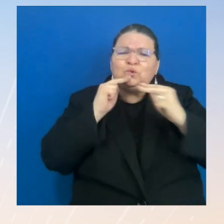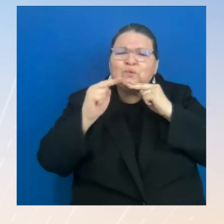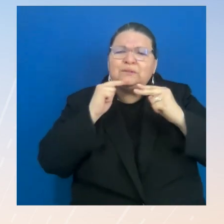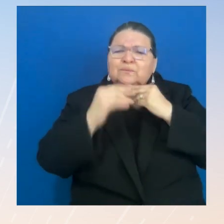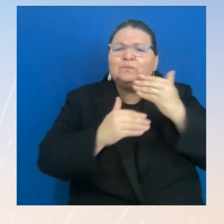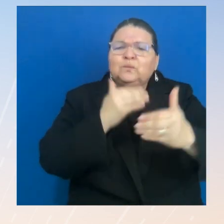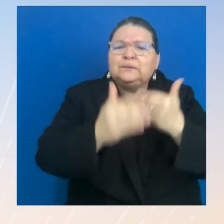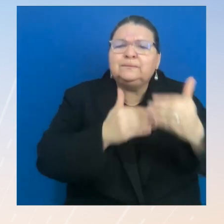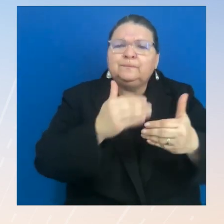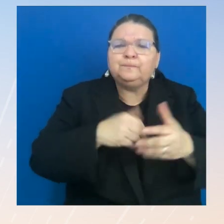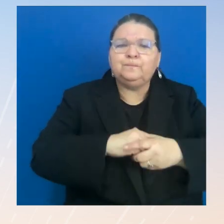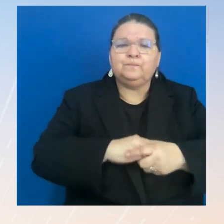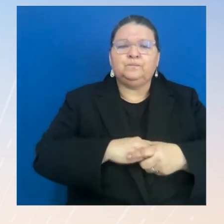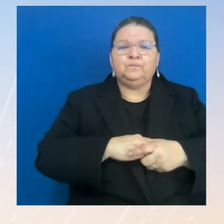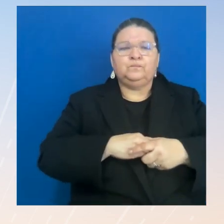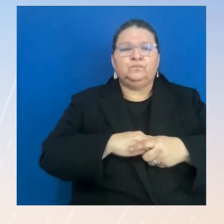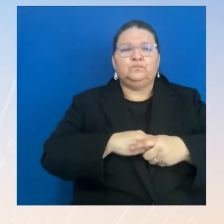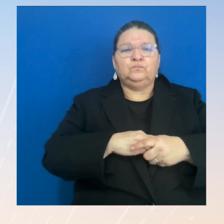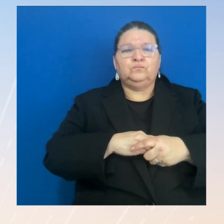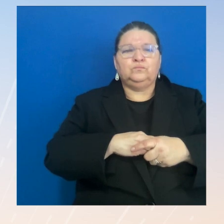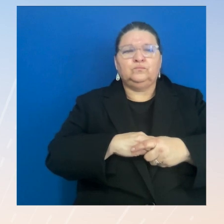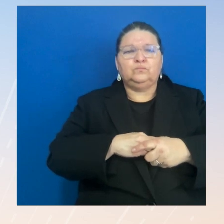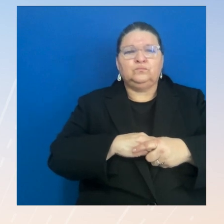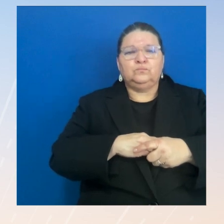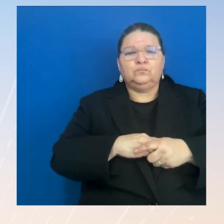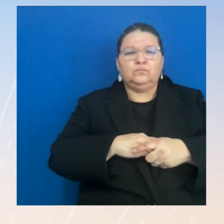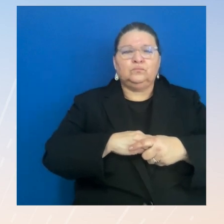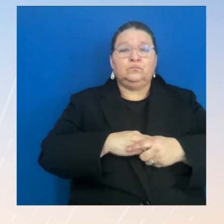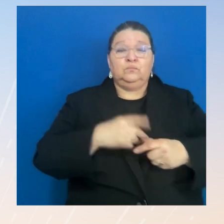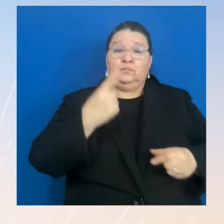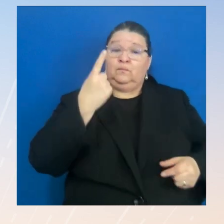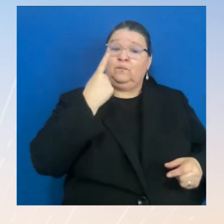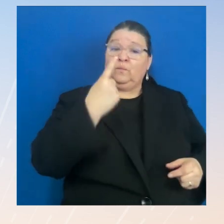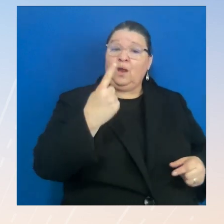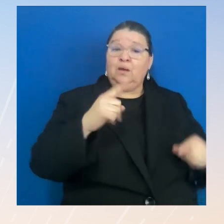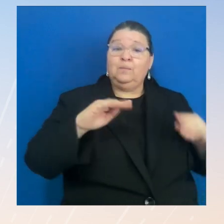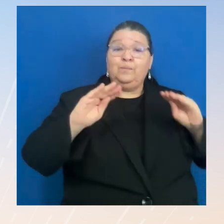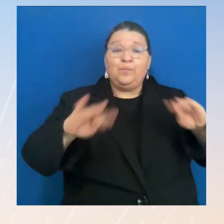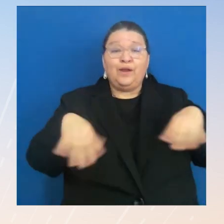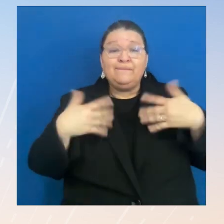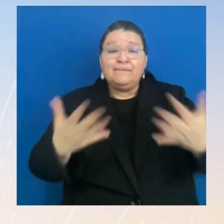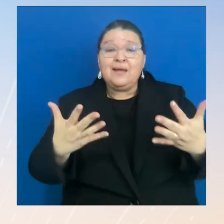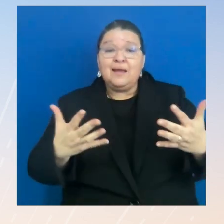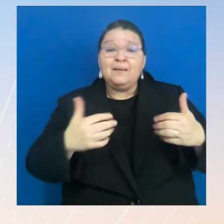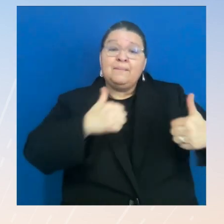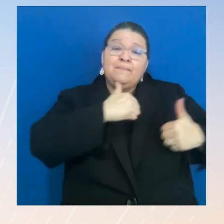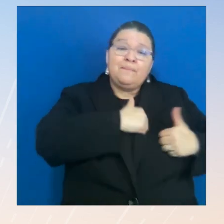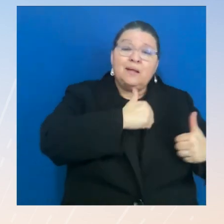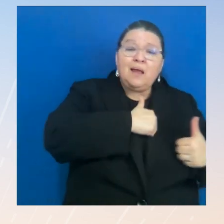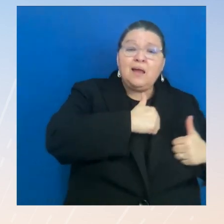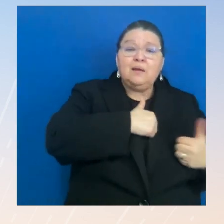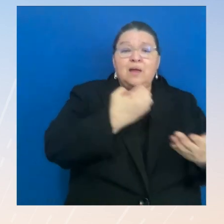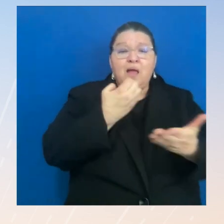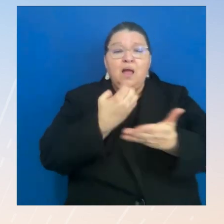is to be the largest provider of military and humanitarian and economic assistance in the world, to put them in a greater position of strength